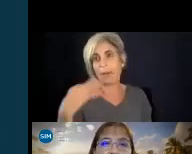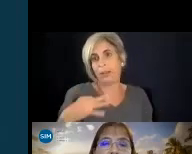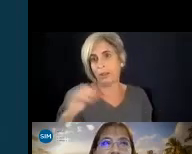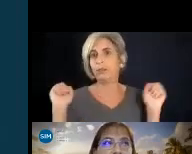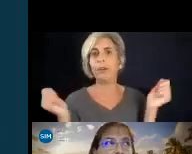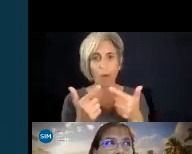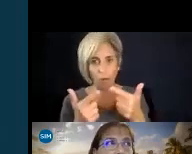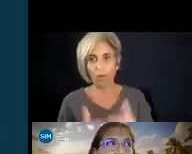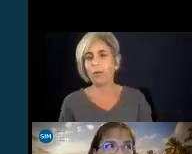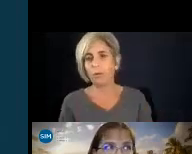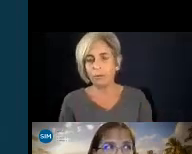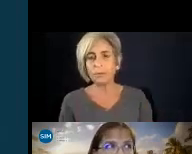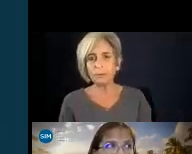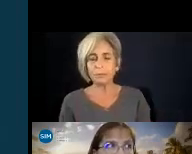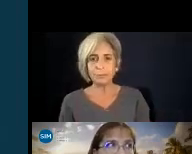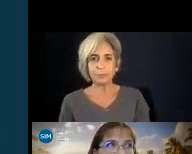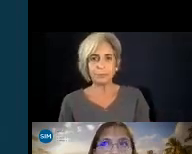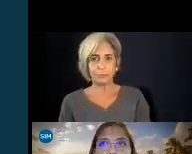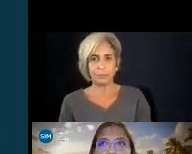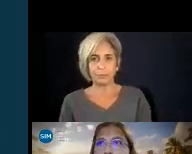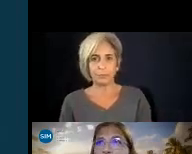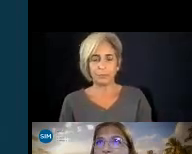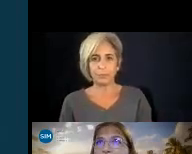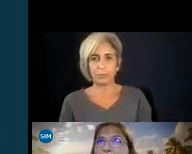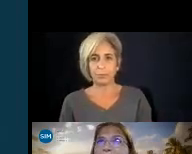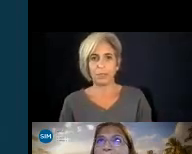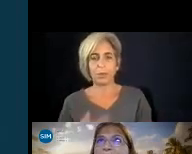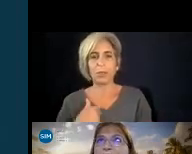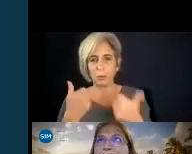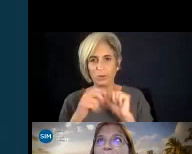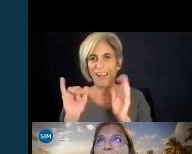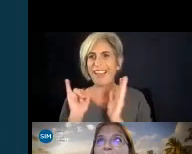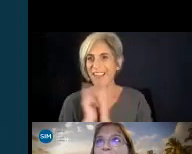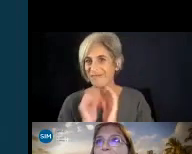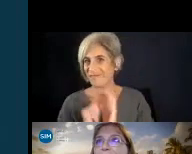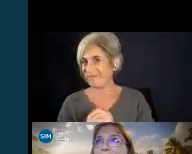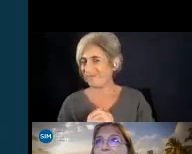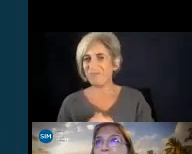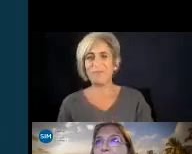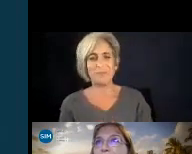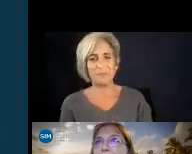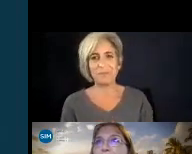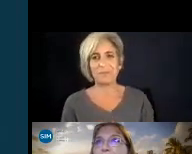So, we'll give that a try